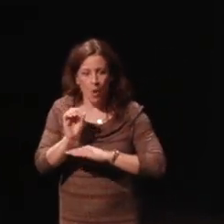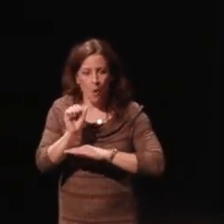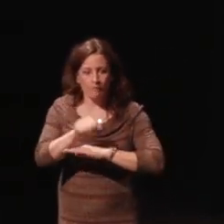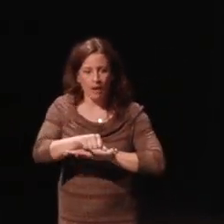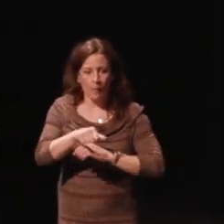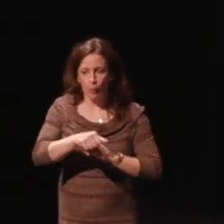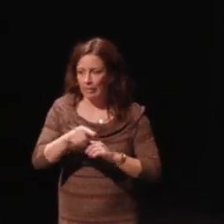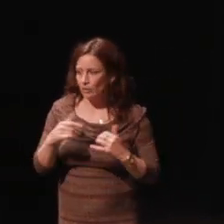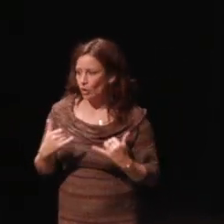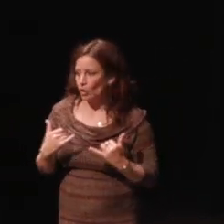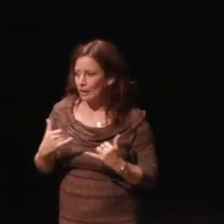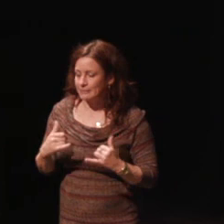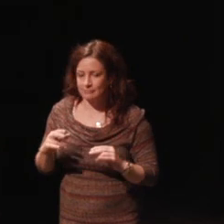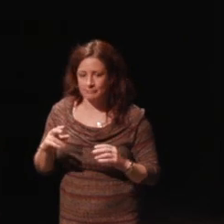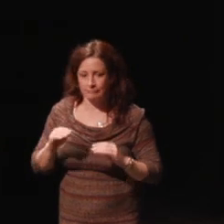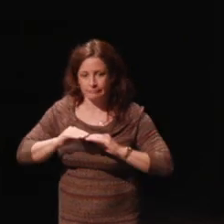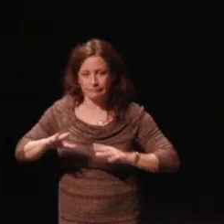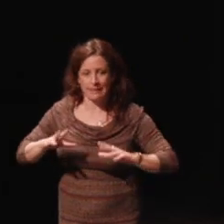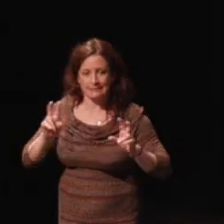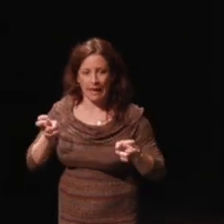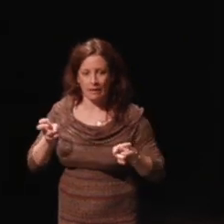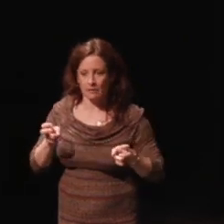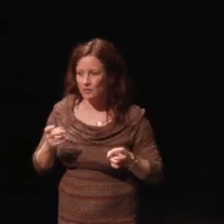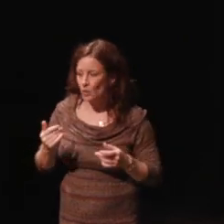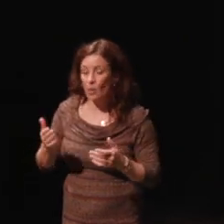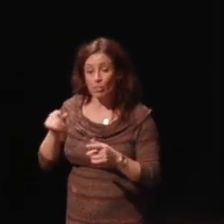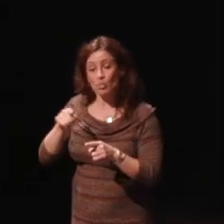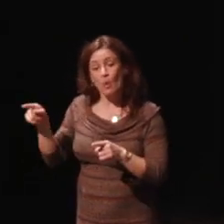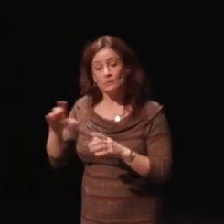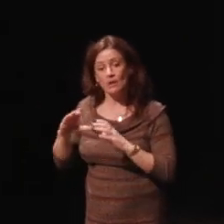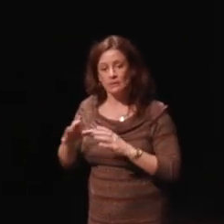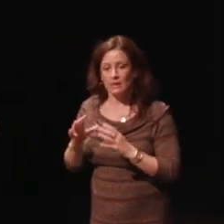and having these conversations have been really important to me.